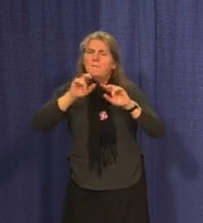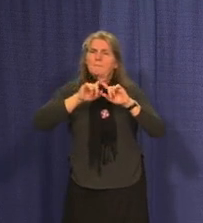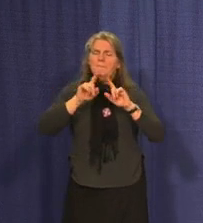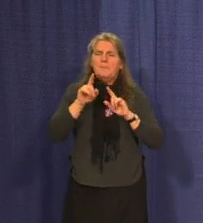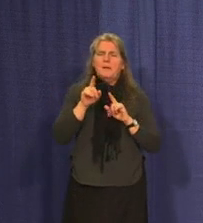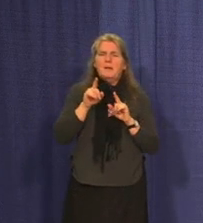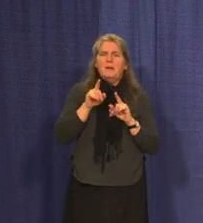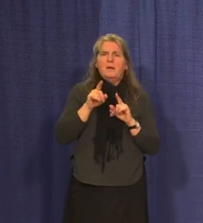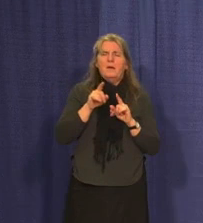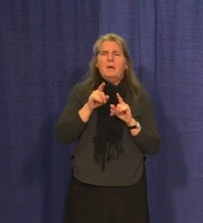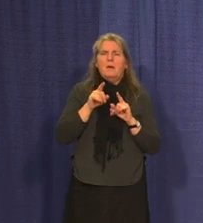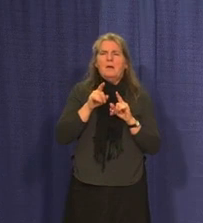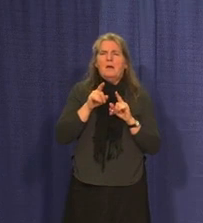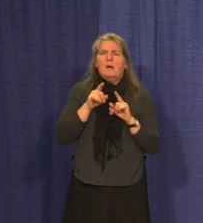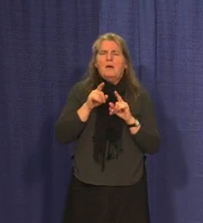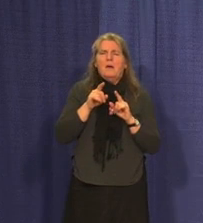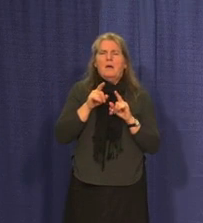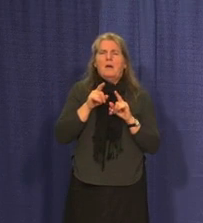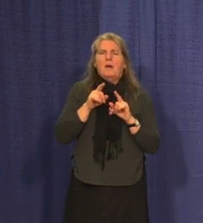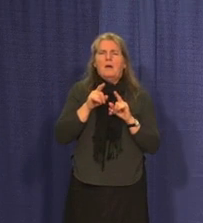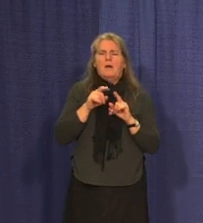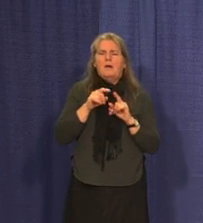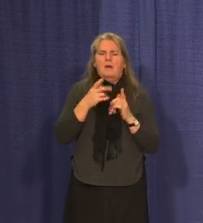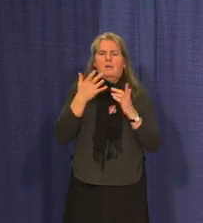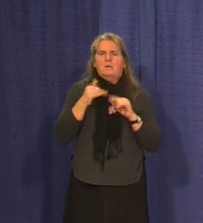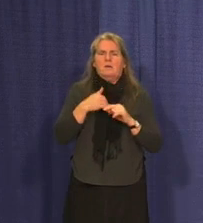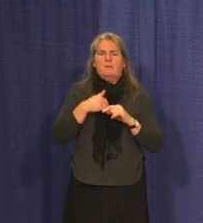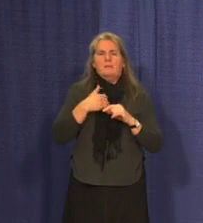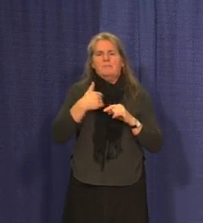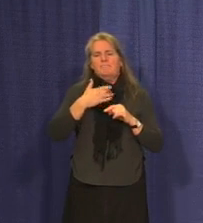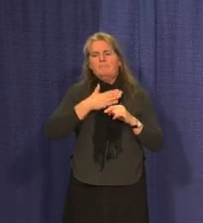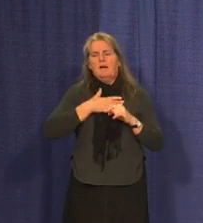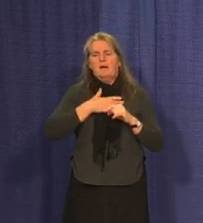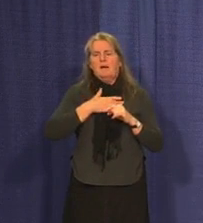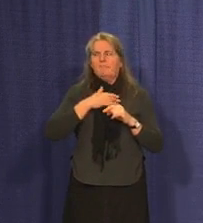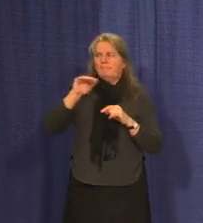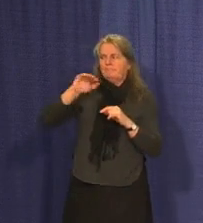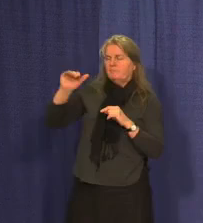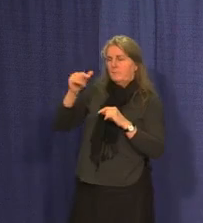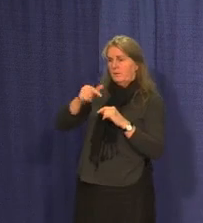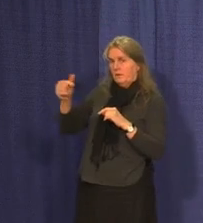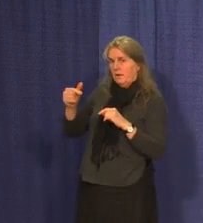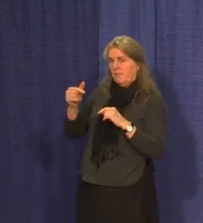public readiness but it also-- rather than me advising